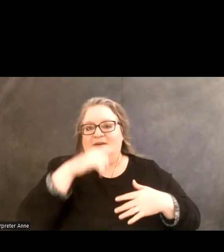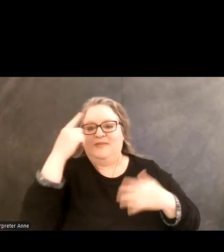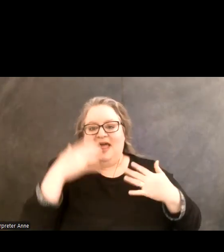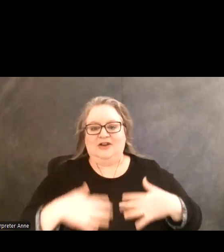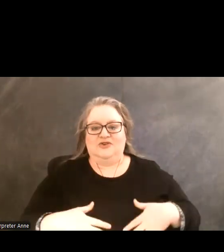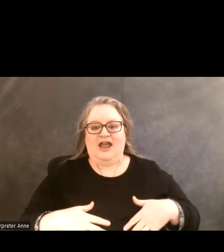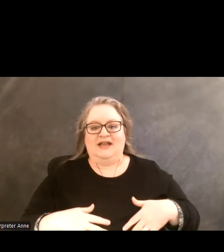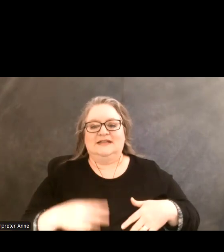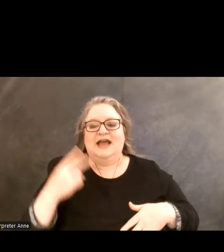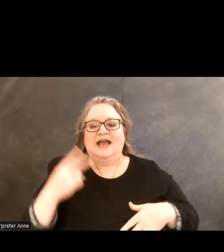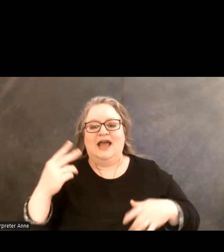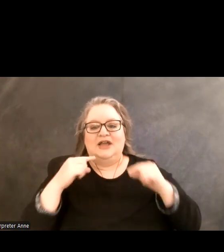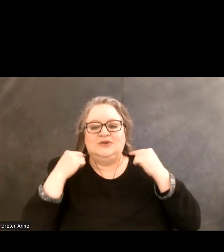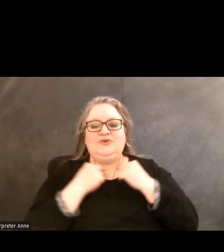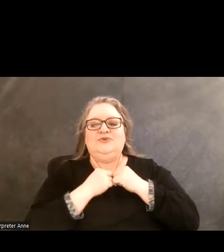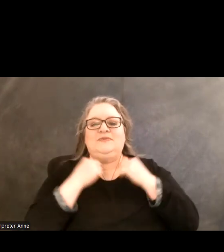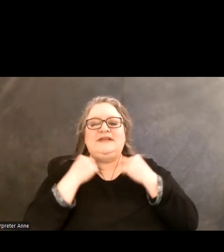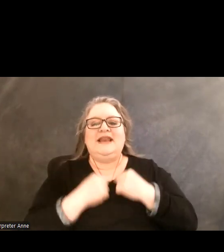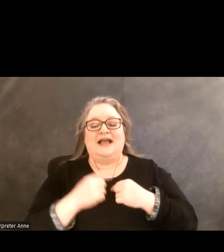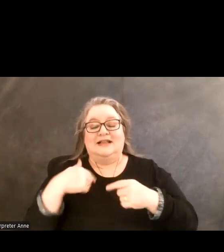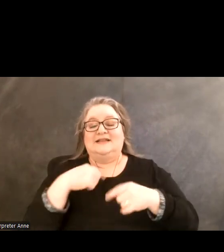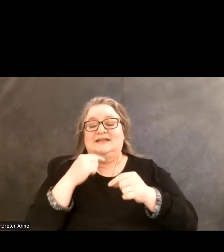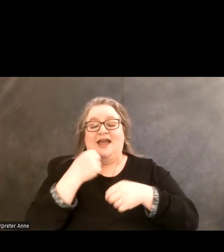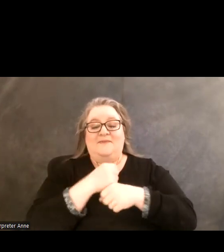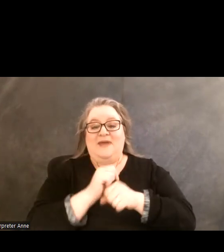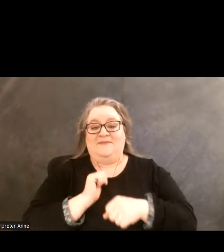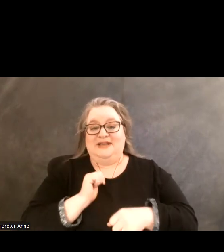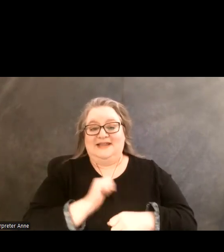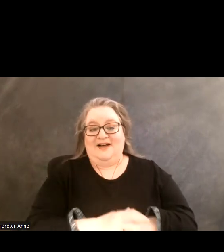stranded beaded necklace that I made myself and some small